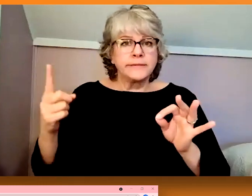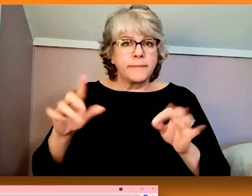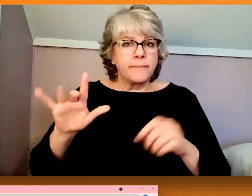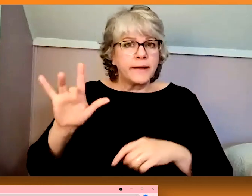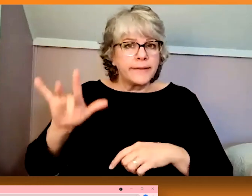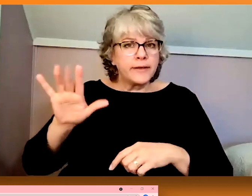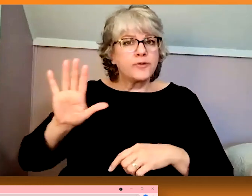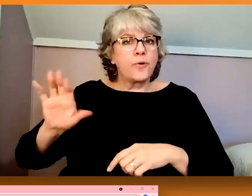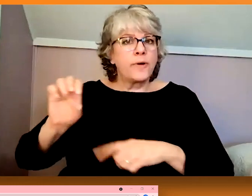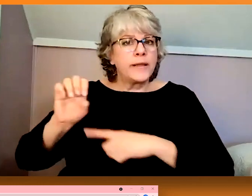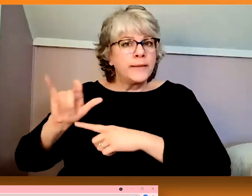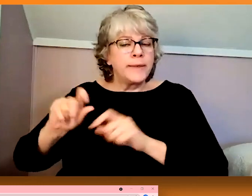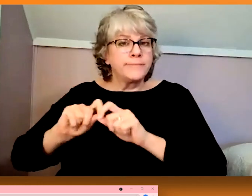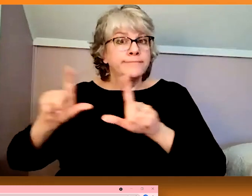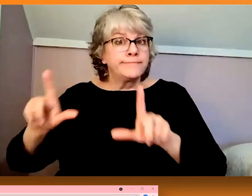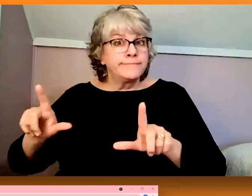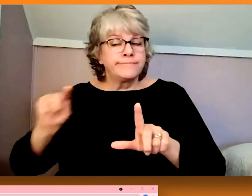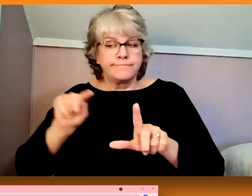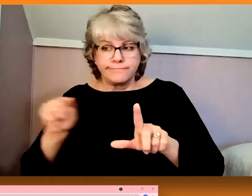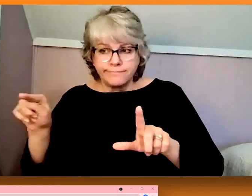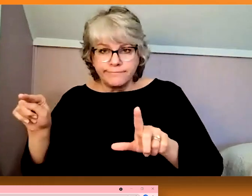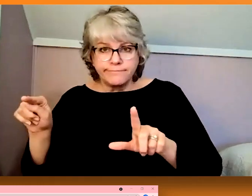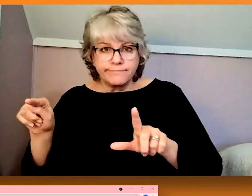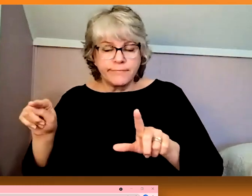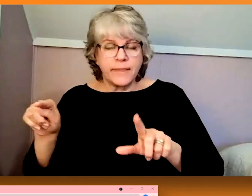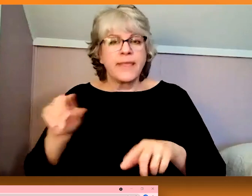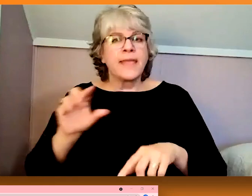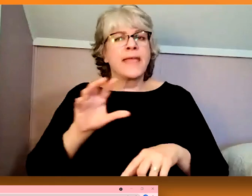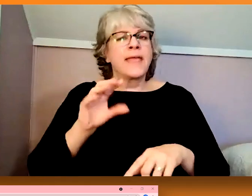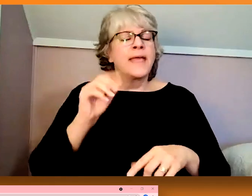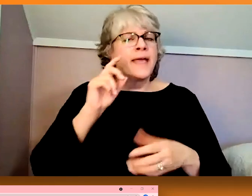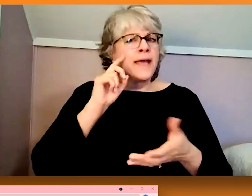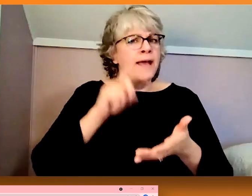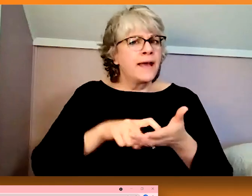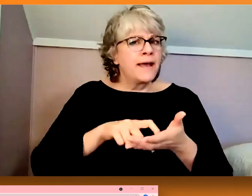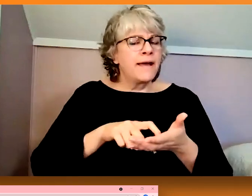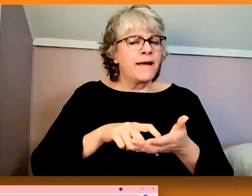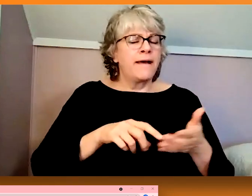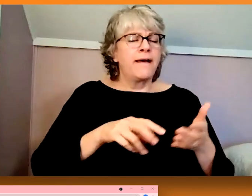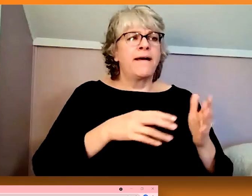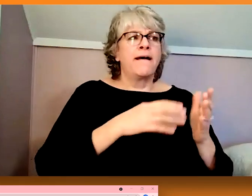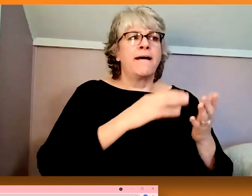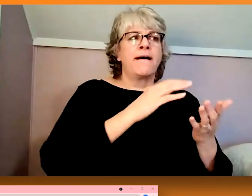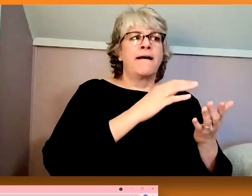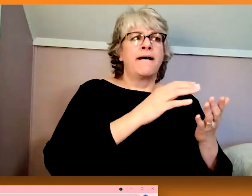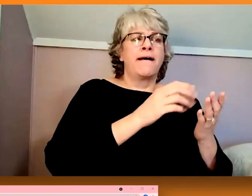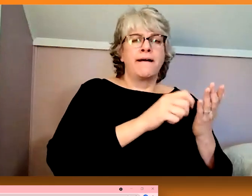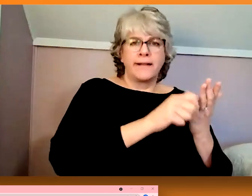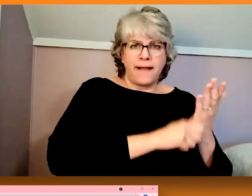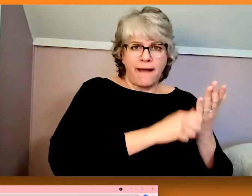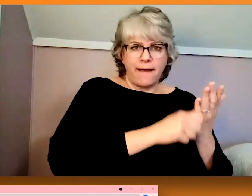and I noticed they mentioned this in the guide, as well, to check your spam folder, as well.